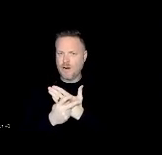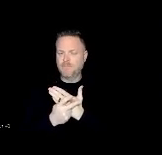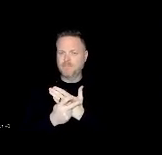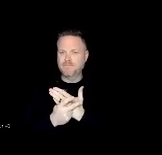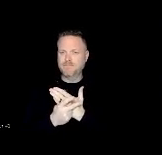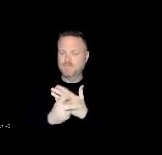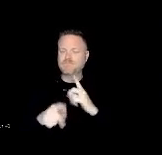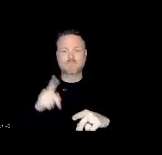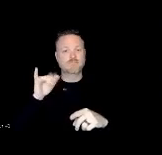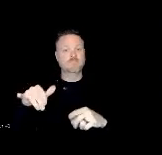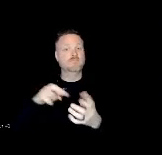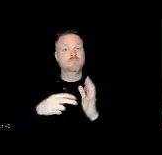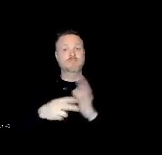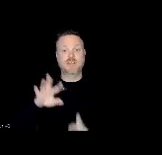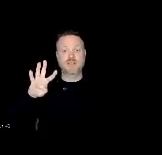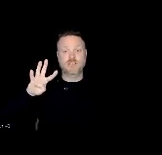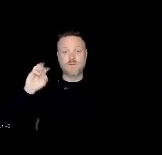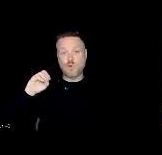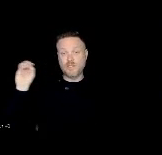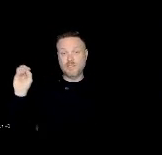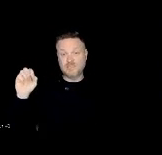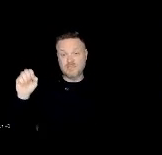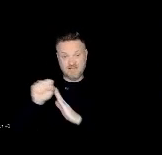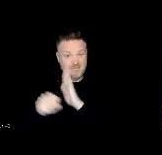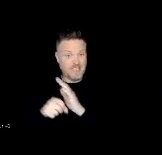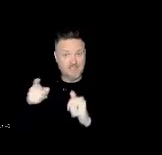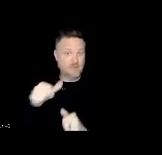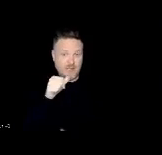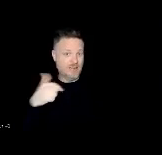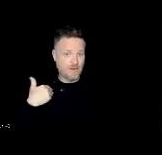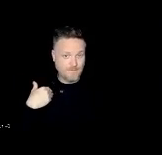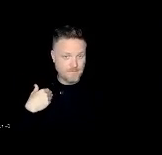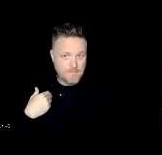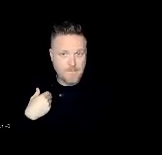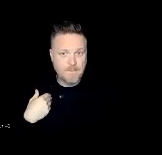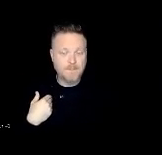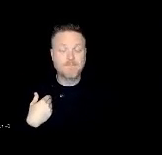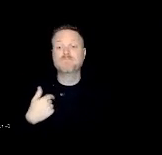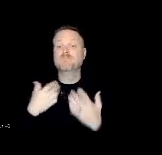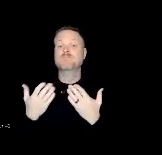But that leaves 40 states without. I postulate that legislation is a building block.